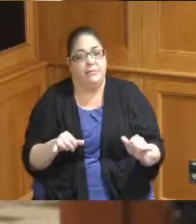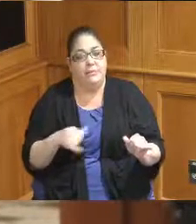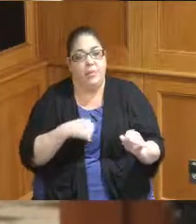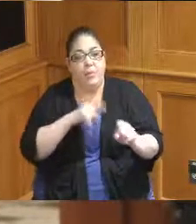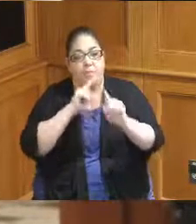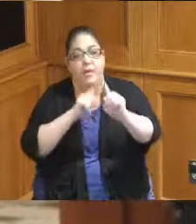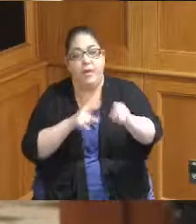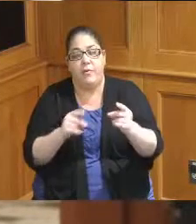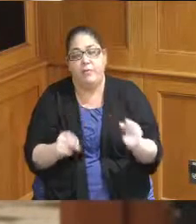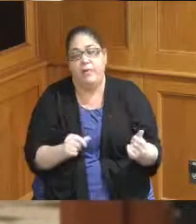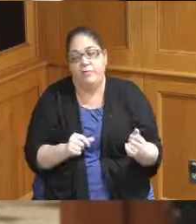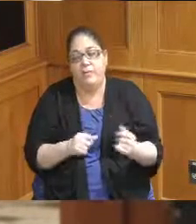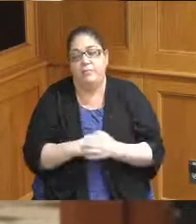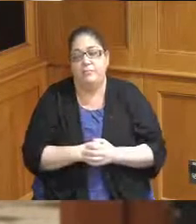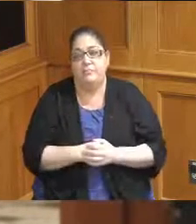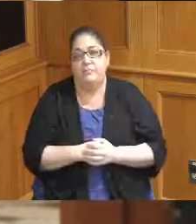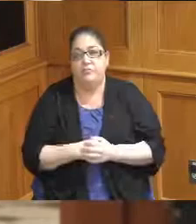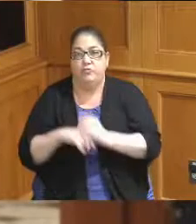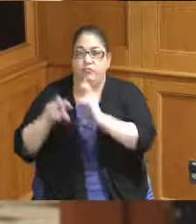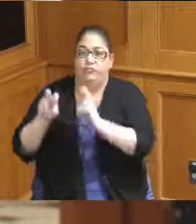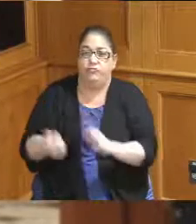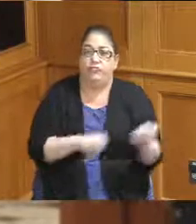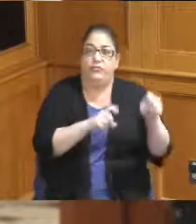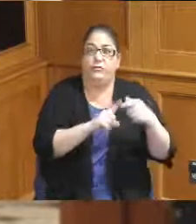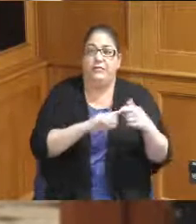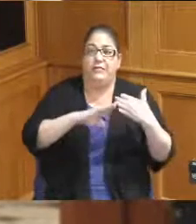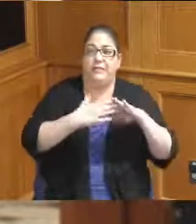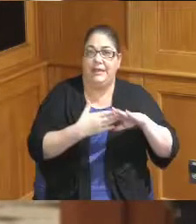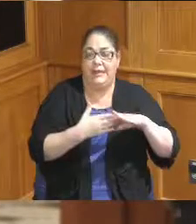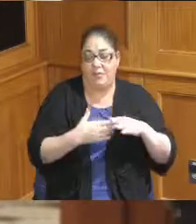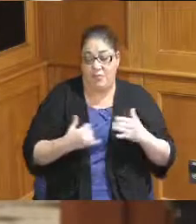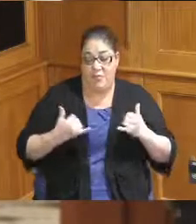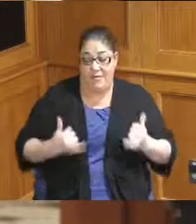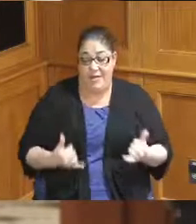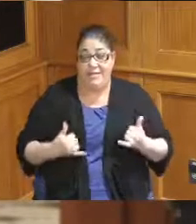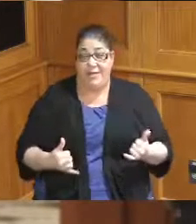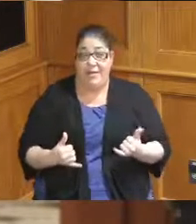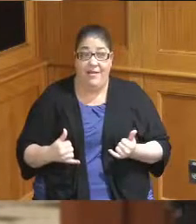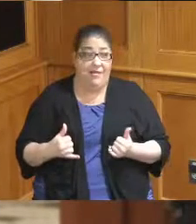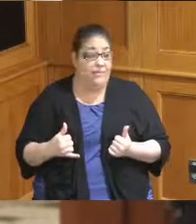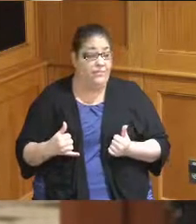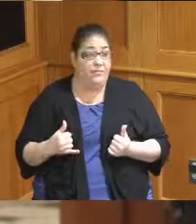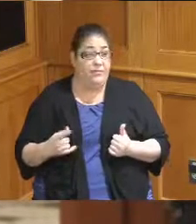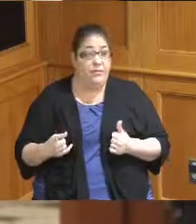quickly and have things redirected in my knowledge it's the first time that we've had an outage that